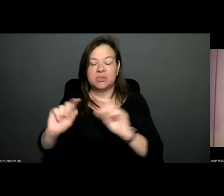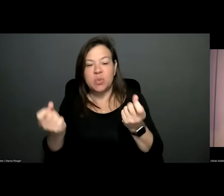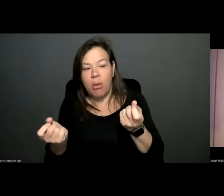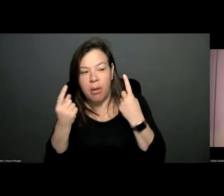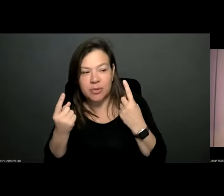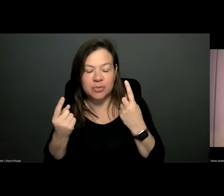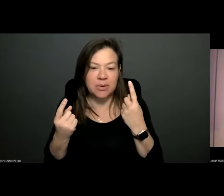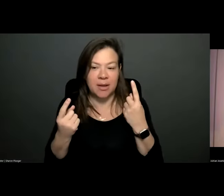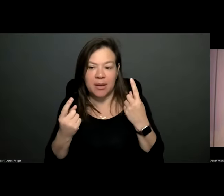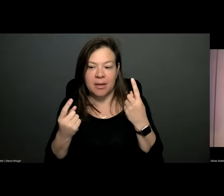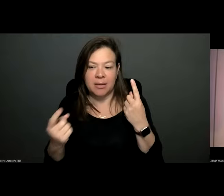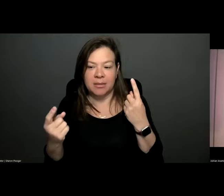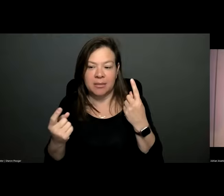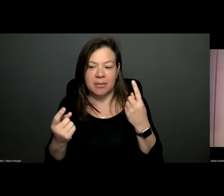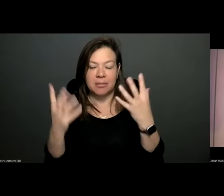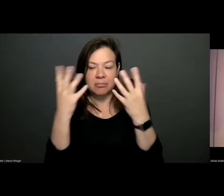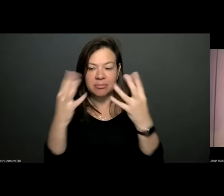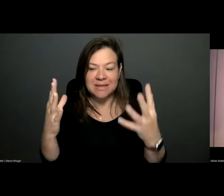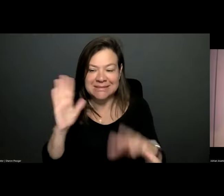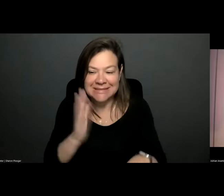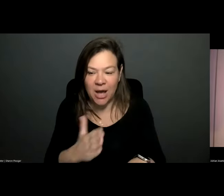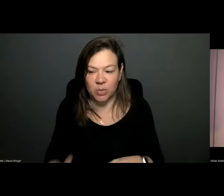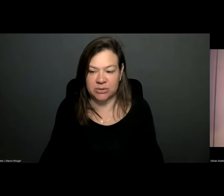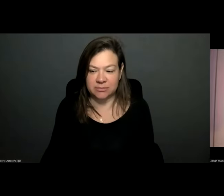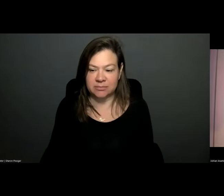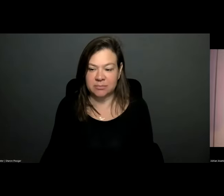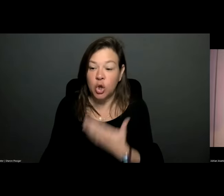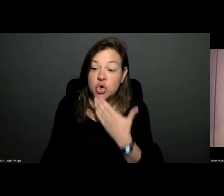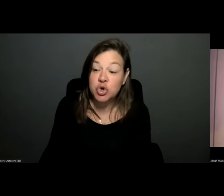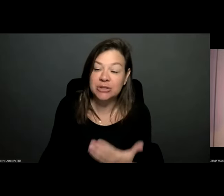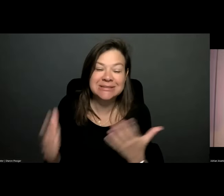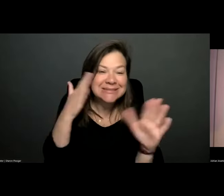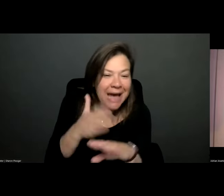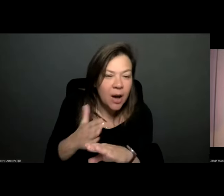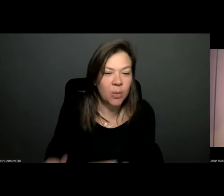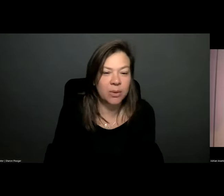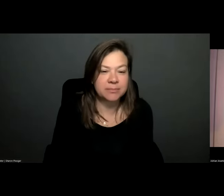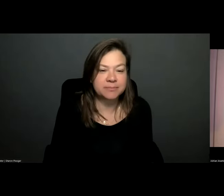what a great sound is, what a good sound is, and try to use your body